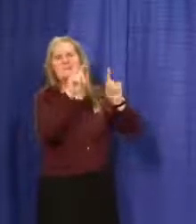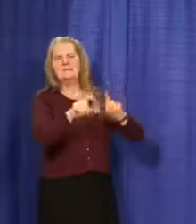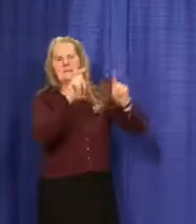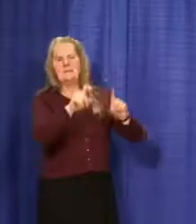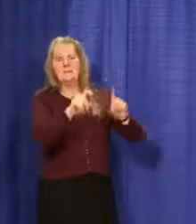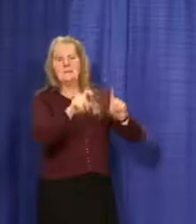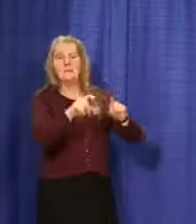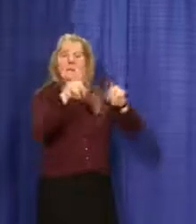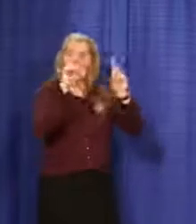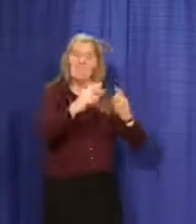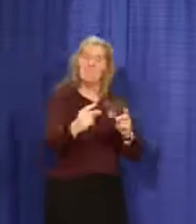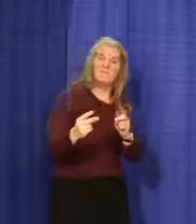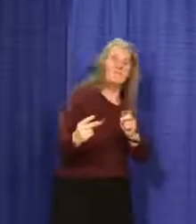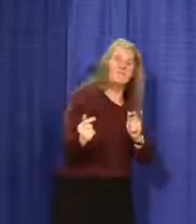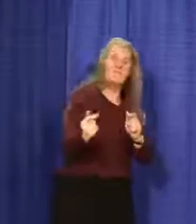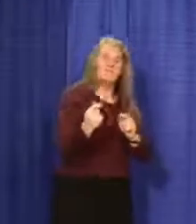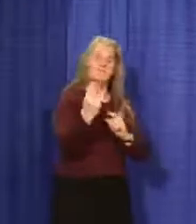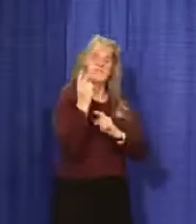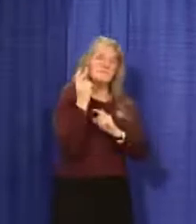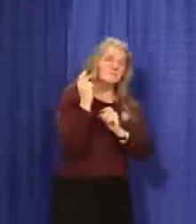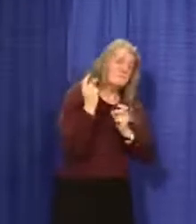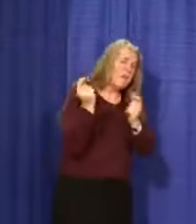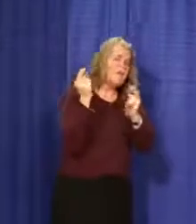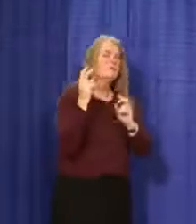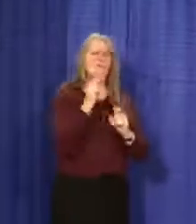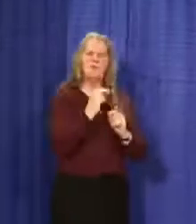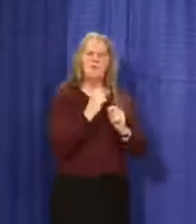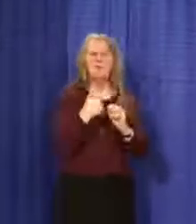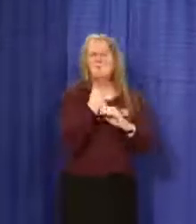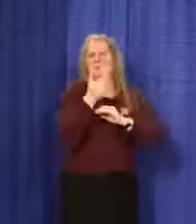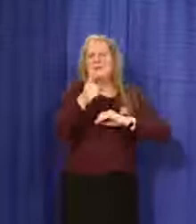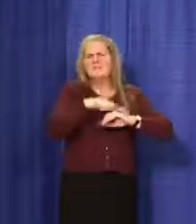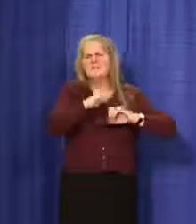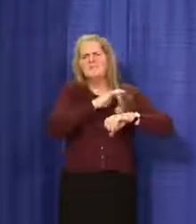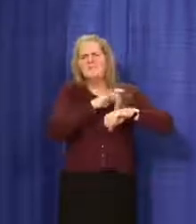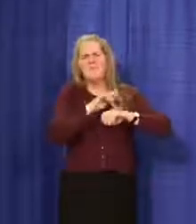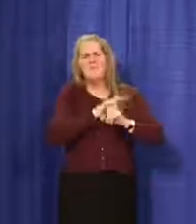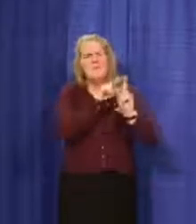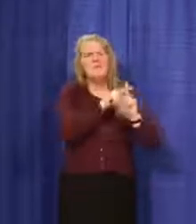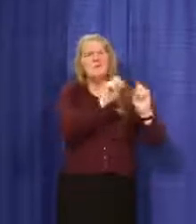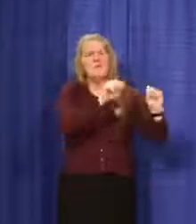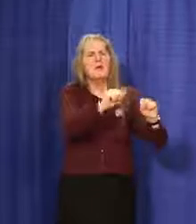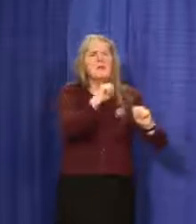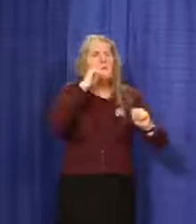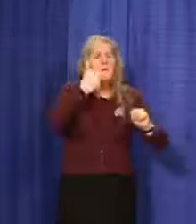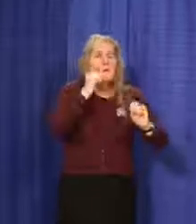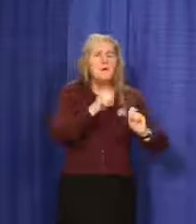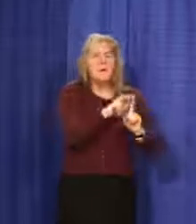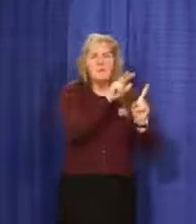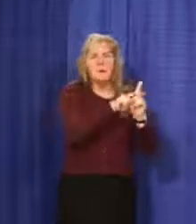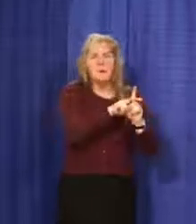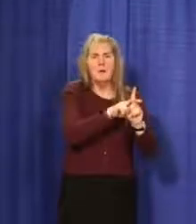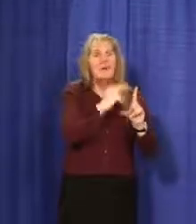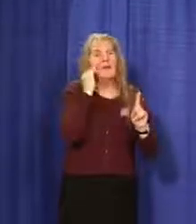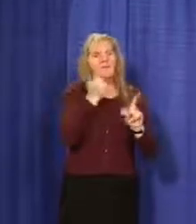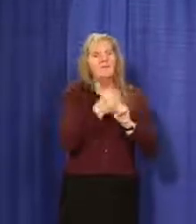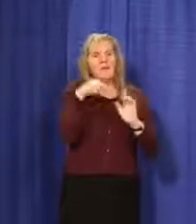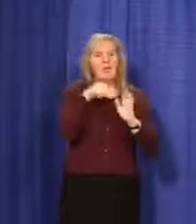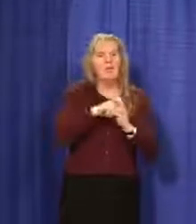The testing does not need to be immediate. You can wait for the next booking or the next day unless you're ill and need medical